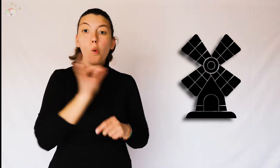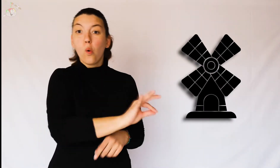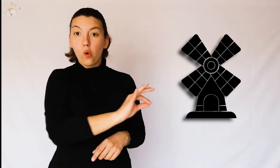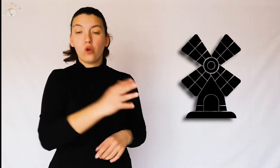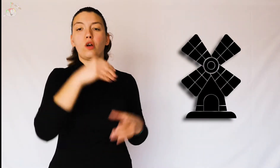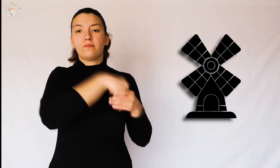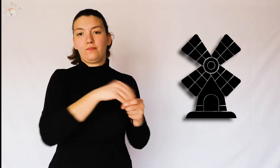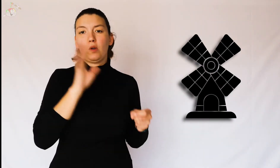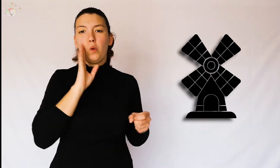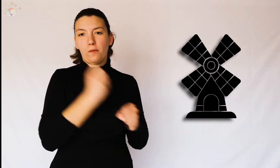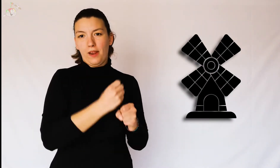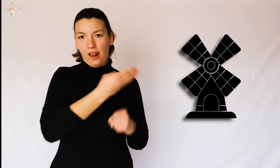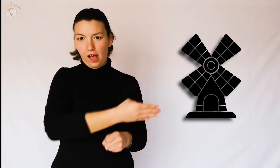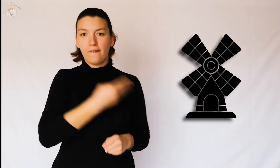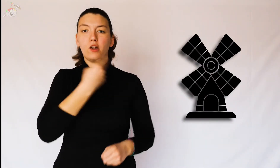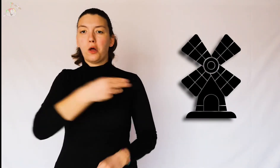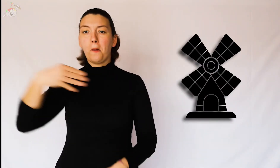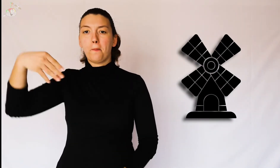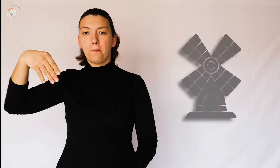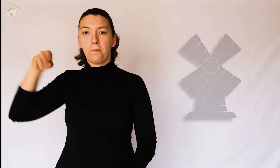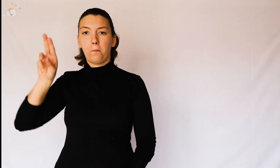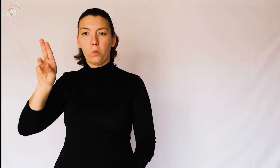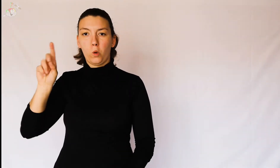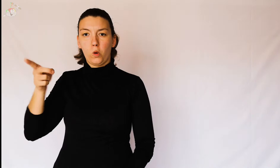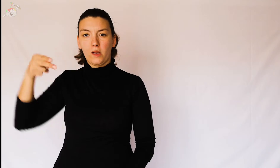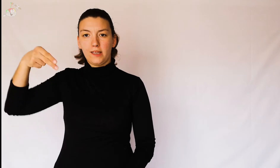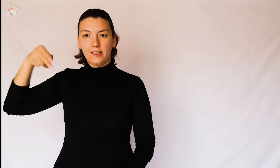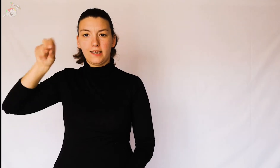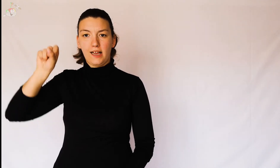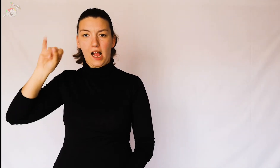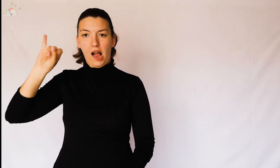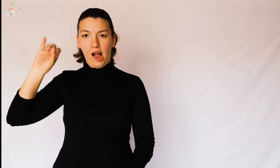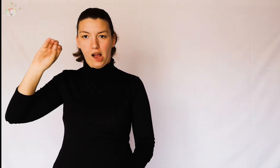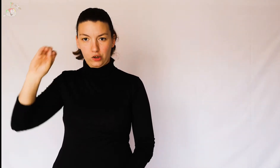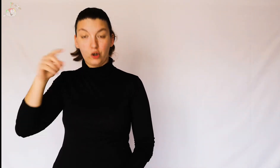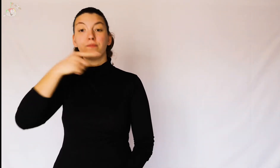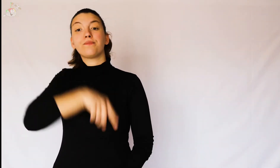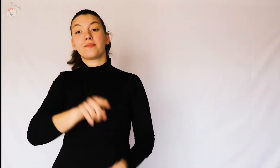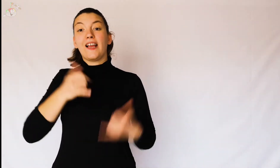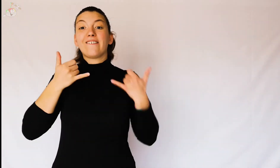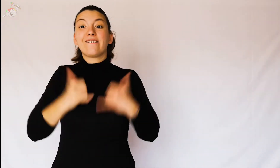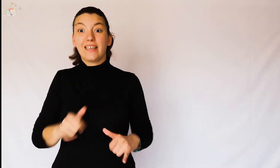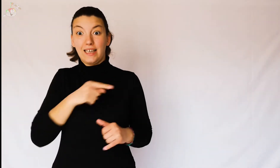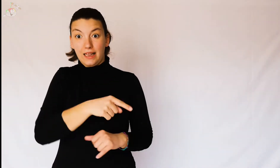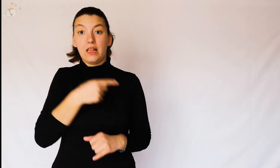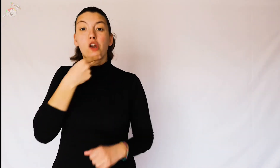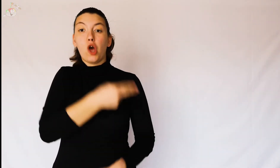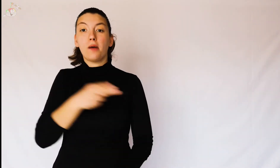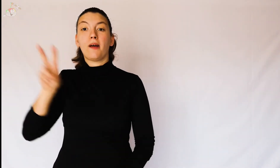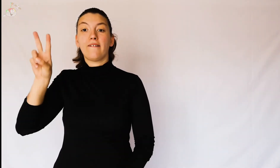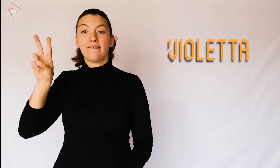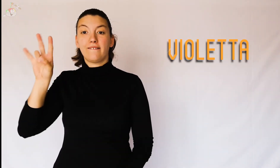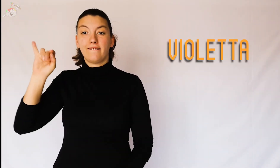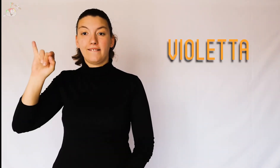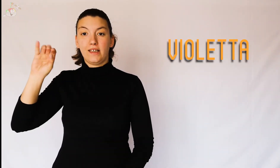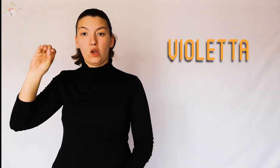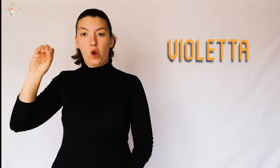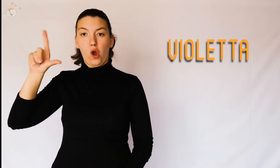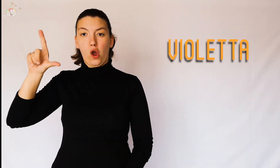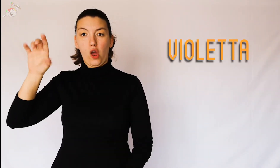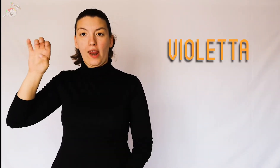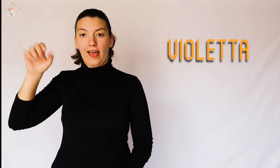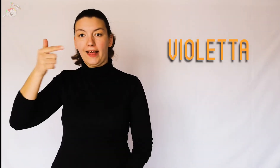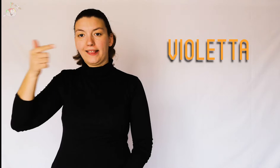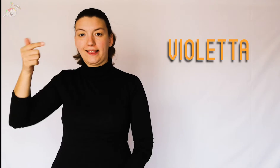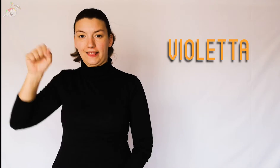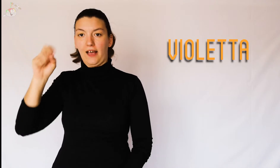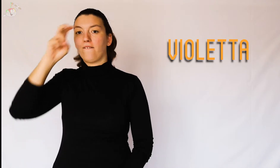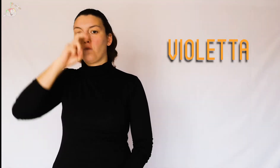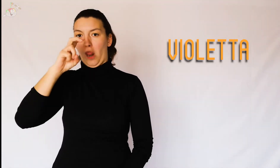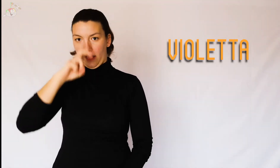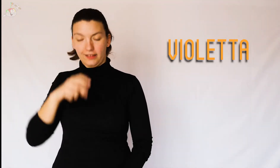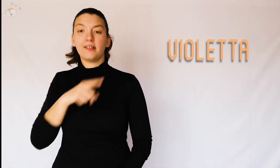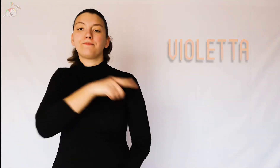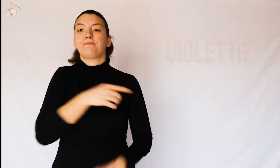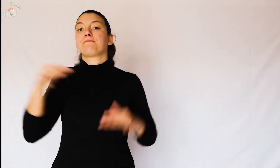among them a miller who had a daughter, Violetta, worked there.